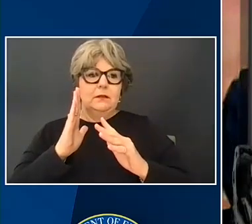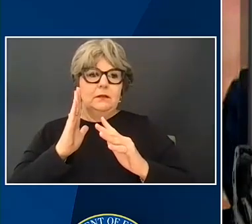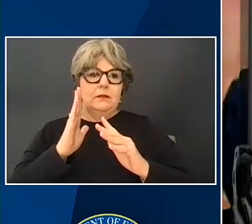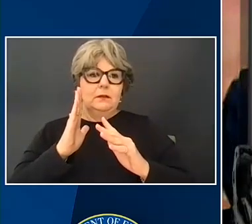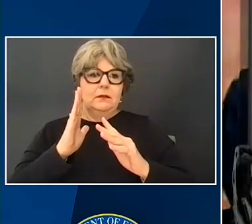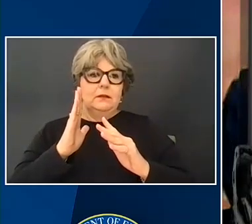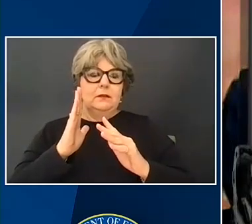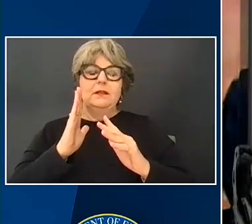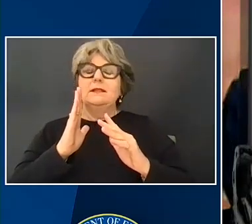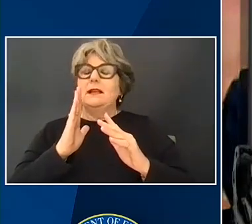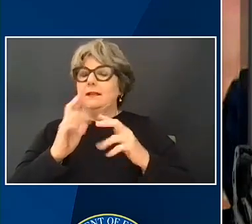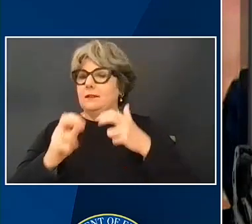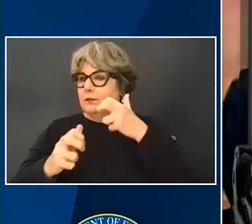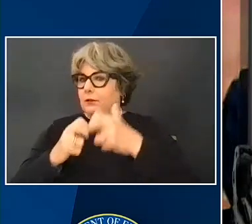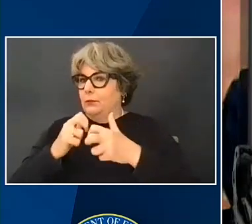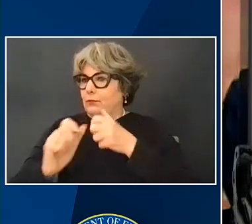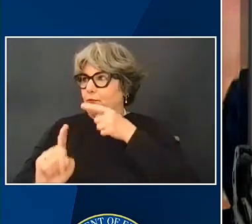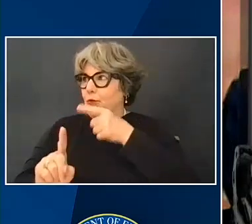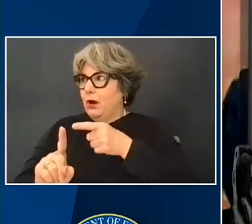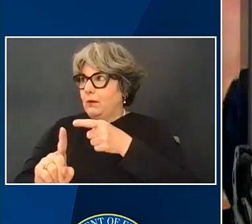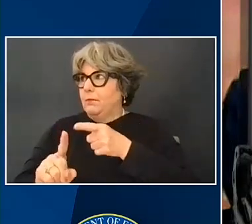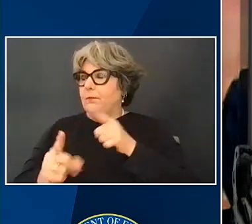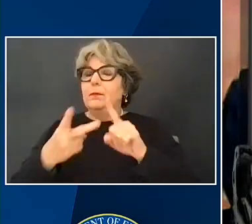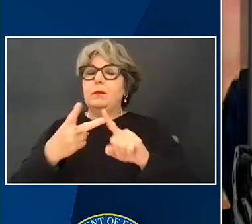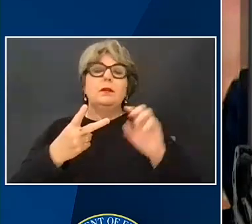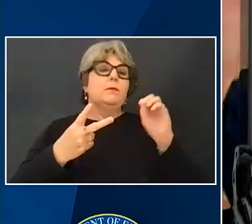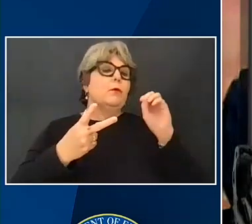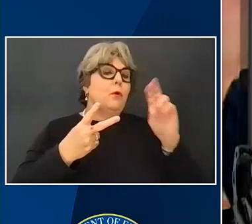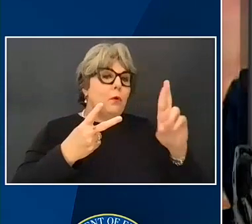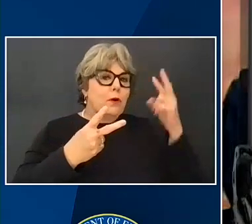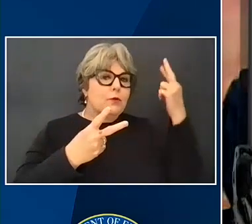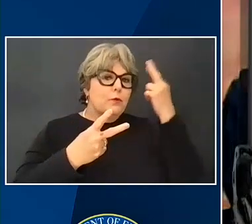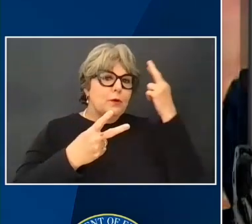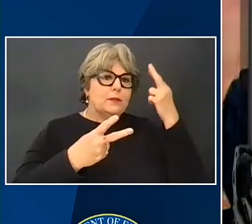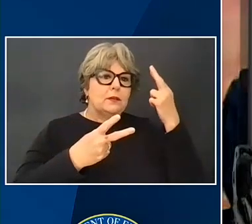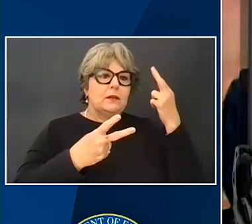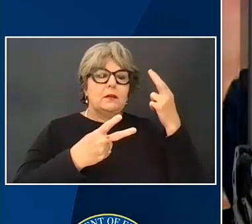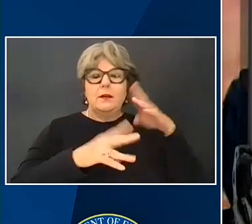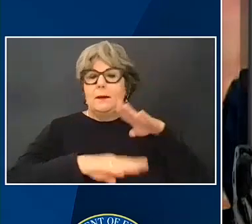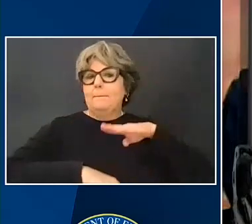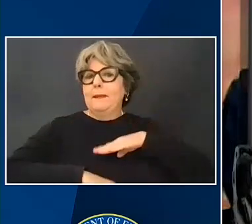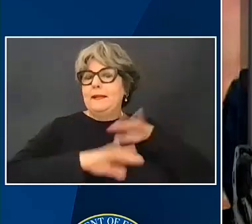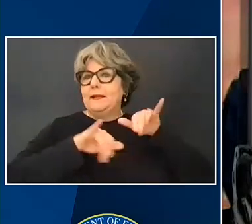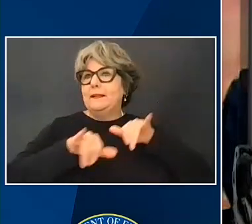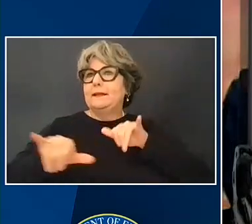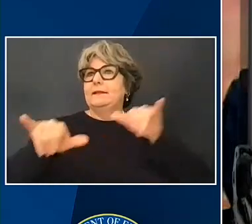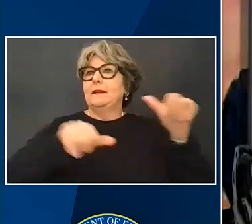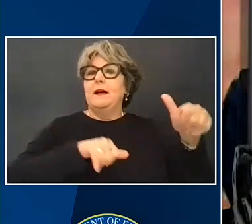problem or are meeting our standards while other things need to be improved for